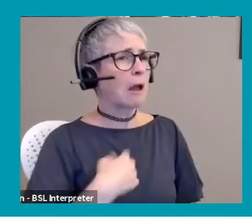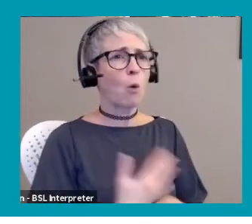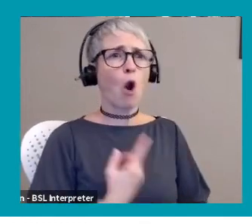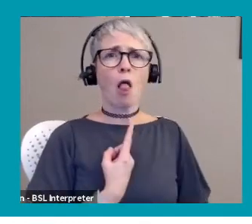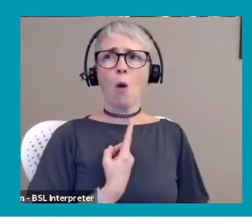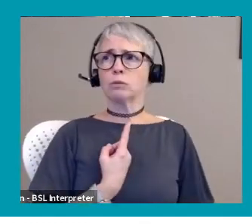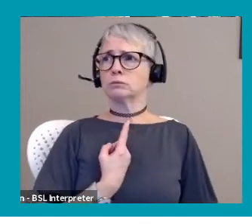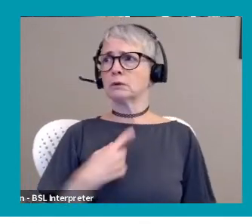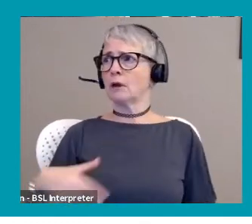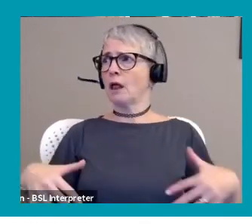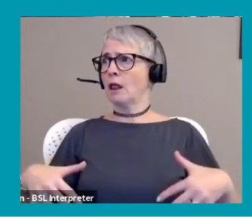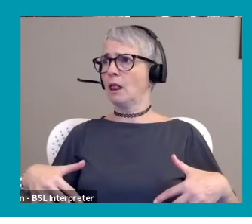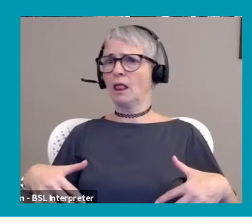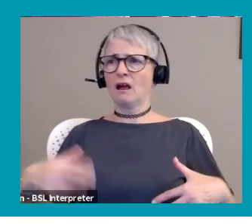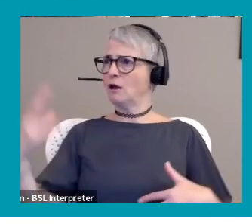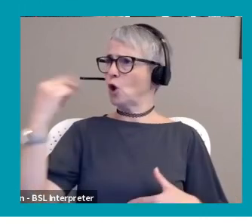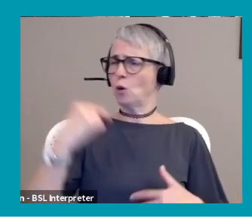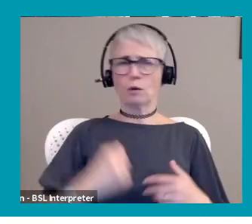Maybe you are getting rejected or not getting short listed.